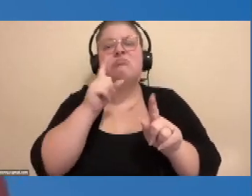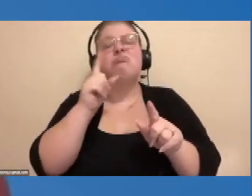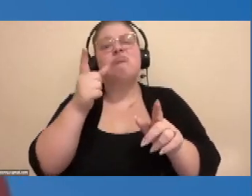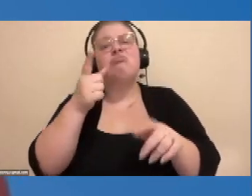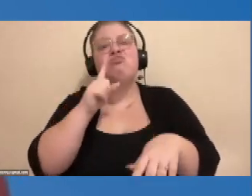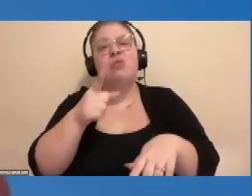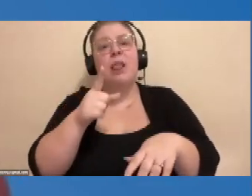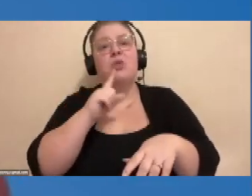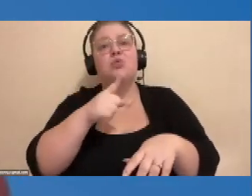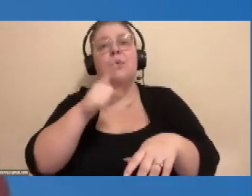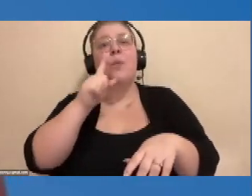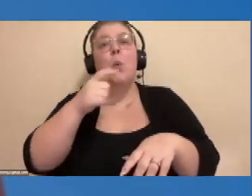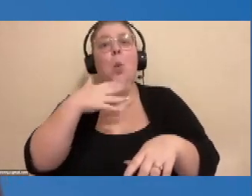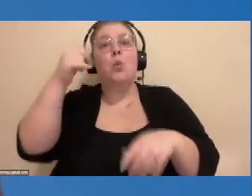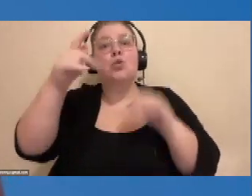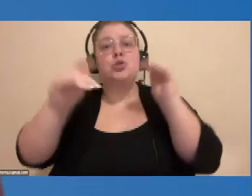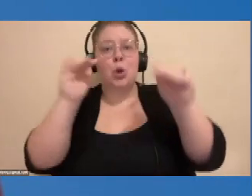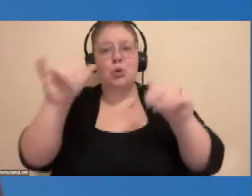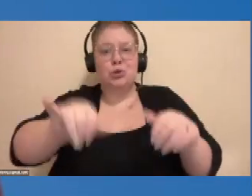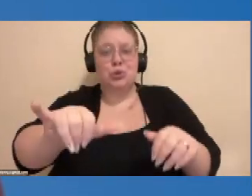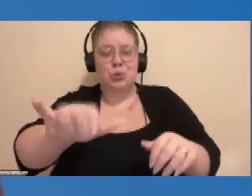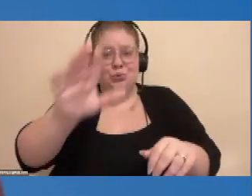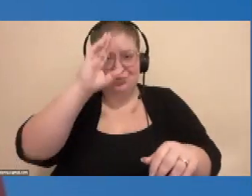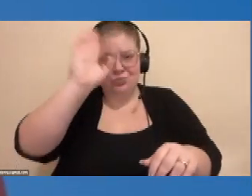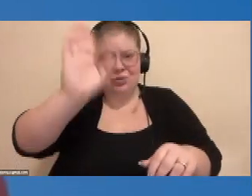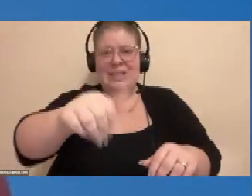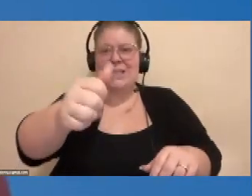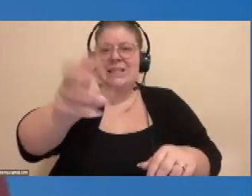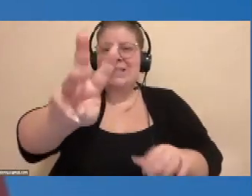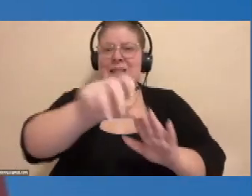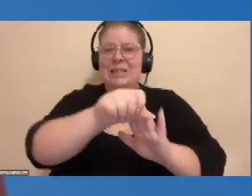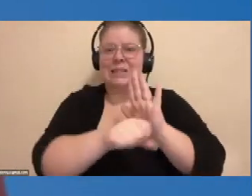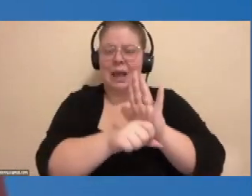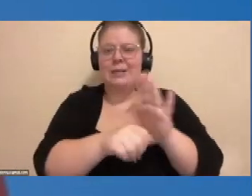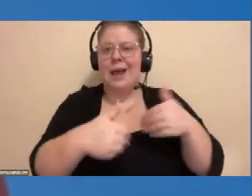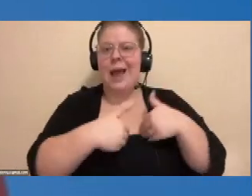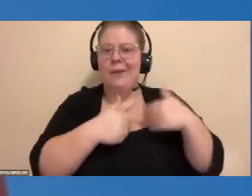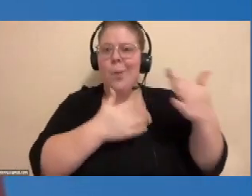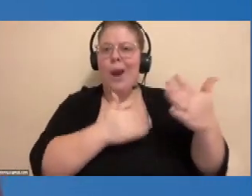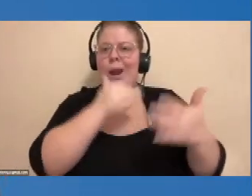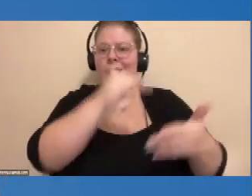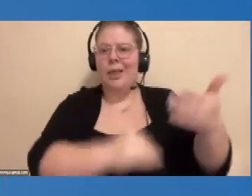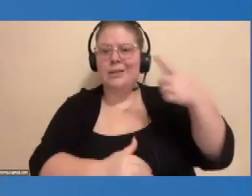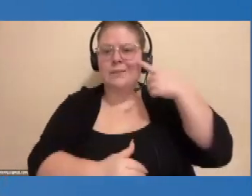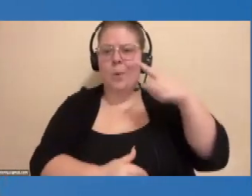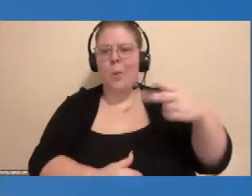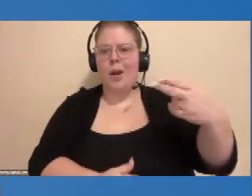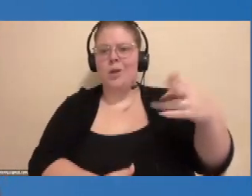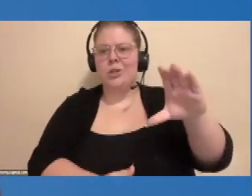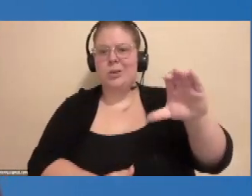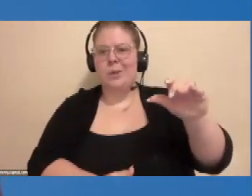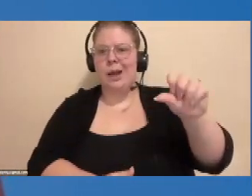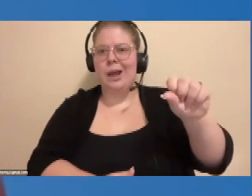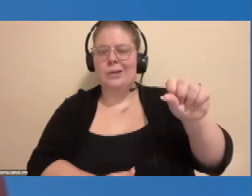Only 16 states have waiting lists for HCBS programs that serve older adults.